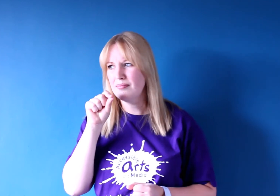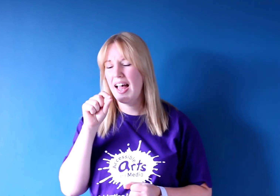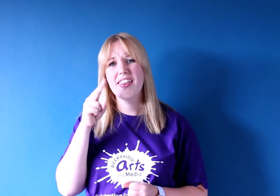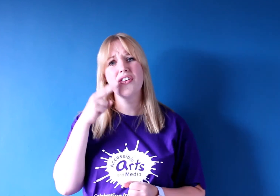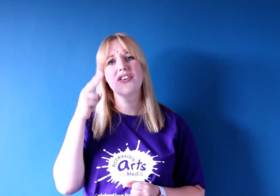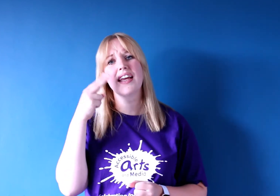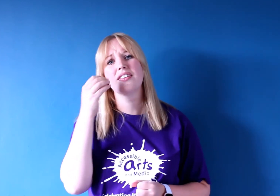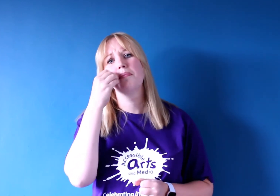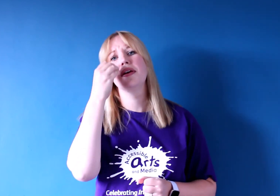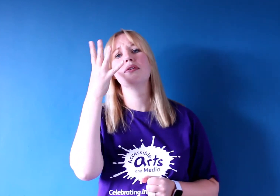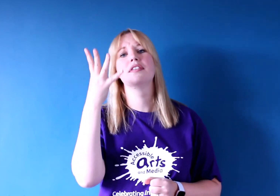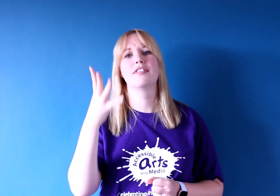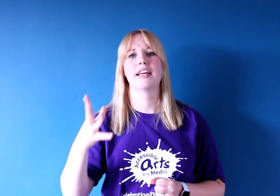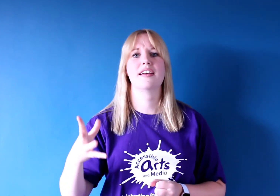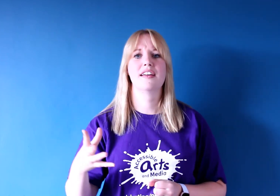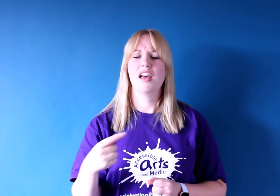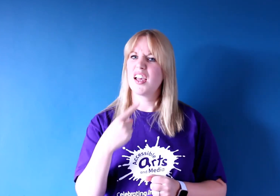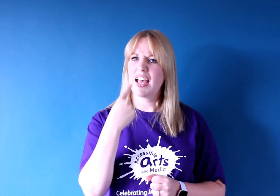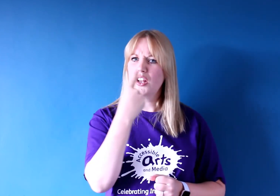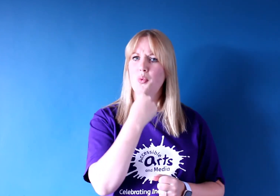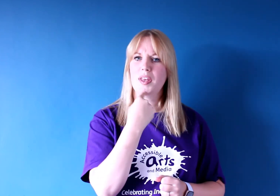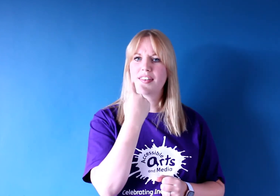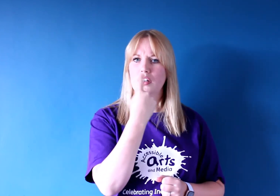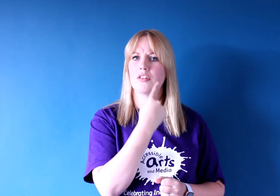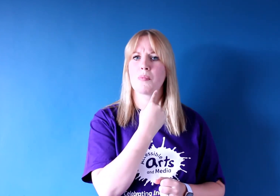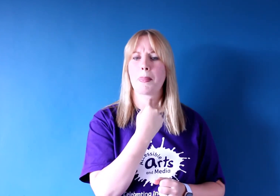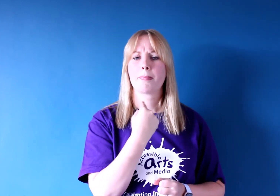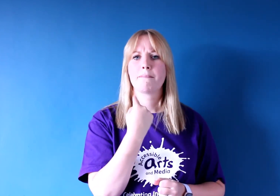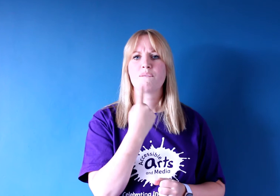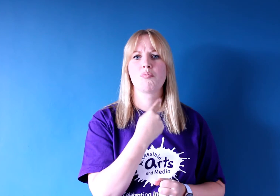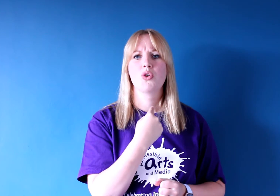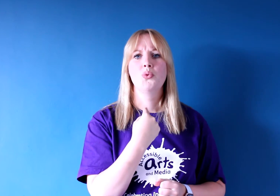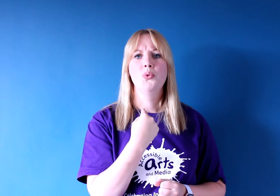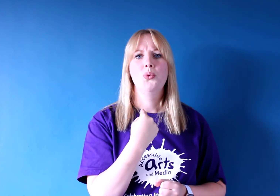And they all sing so beautifully. Can you whistle?